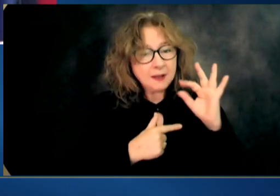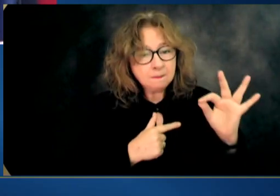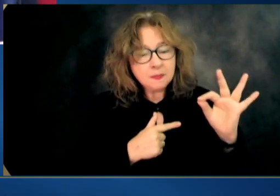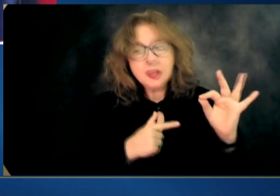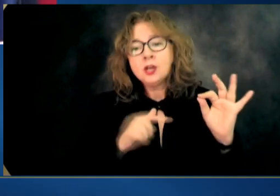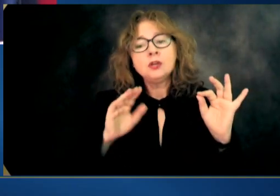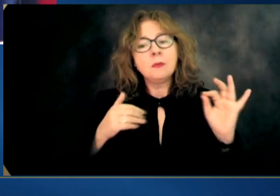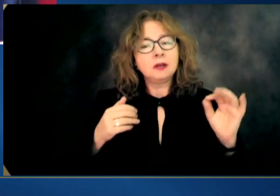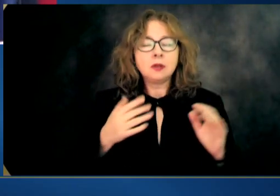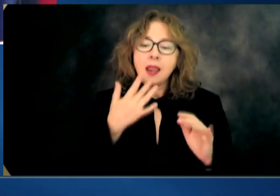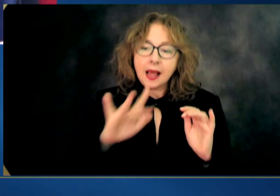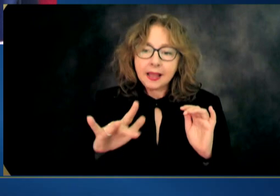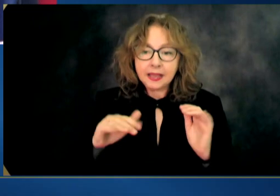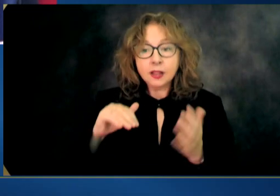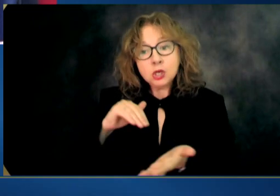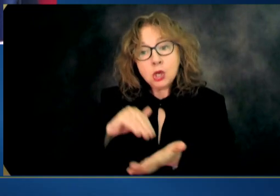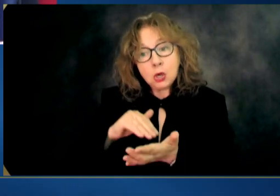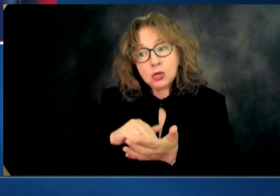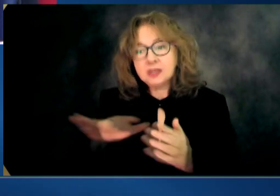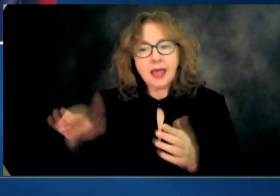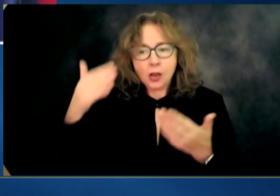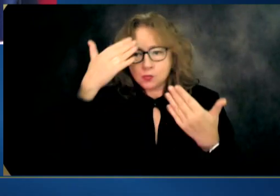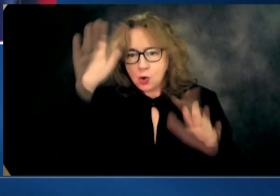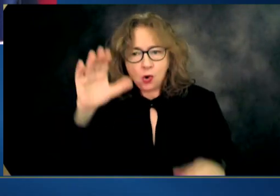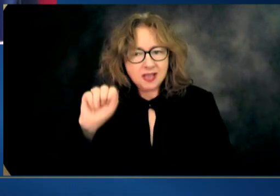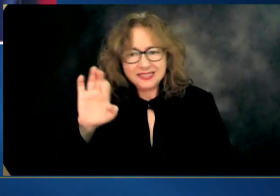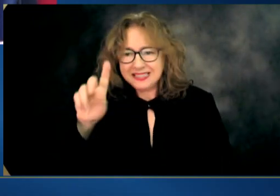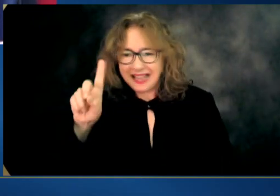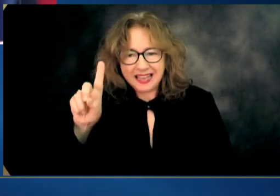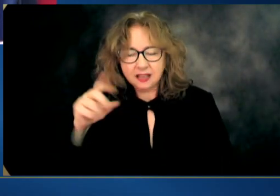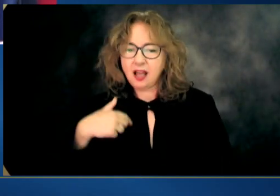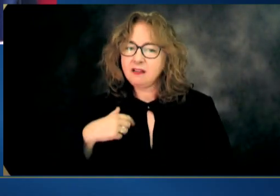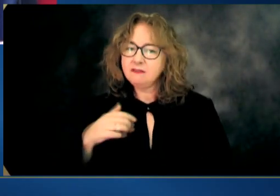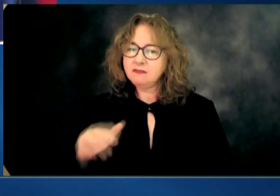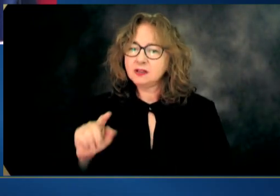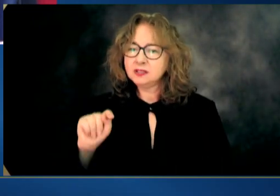being from Tuskegee, but they did work with you. They did the best that they could do.